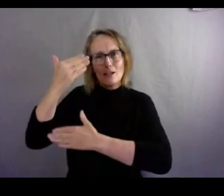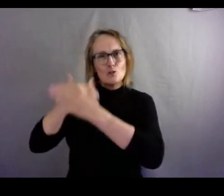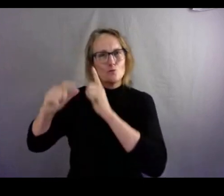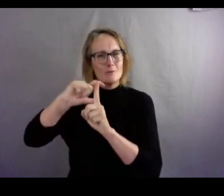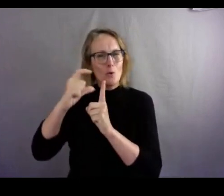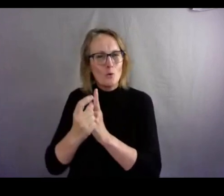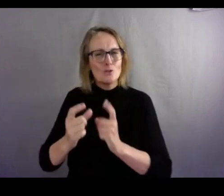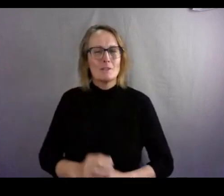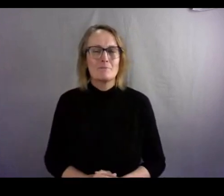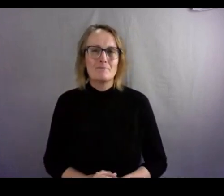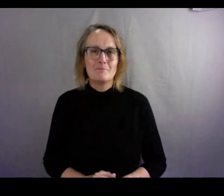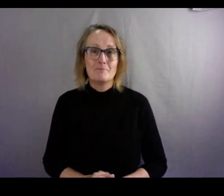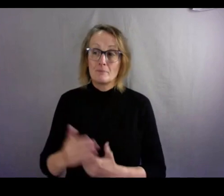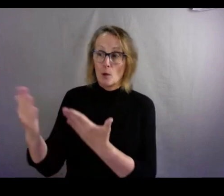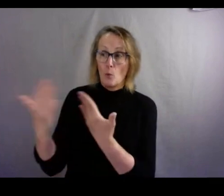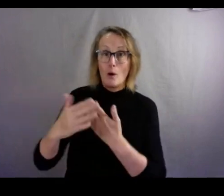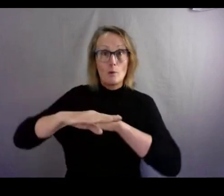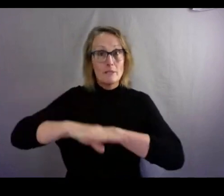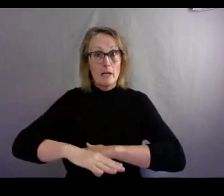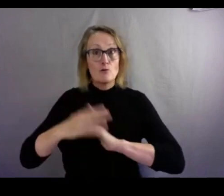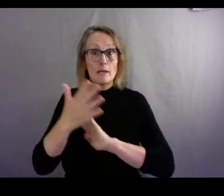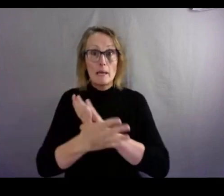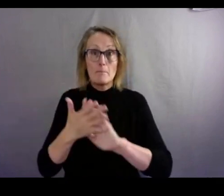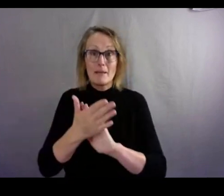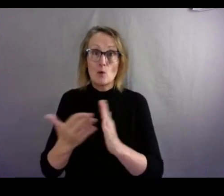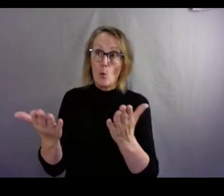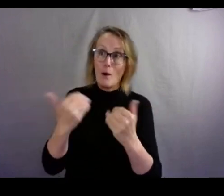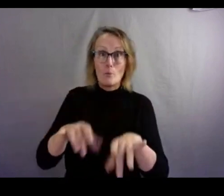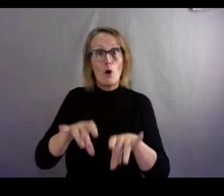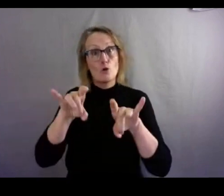The Welcome to Country is not about welcoming Australians to your own country.